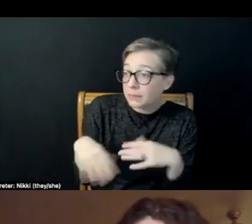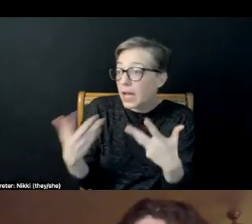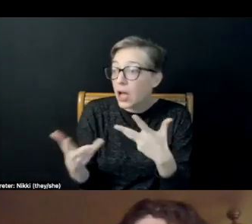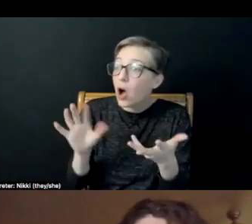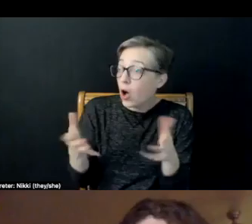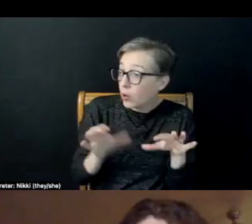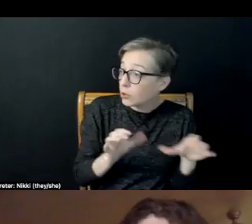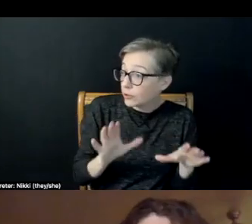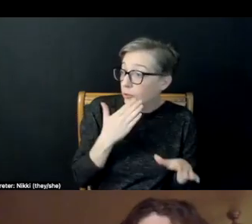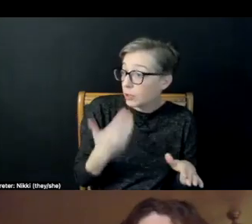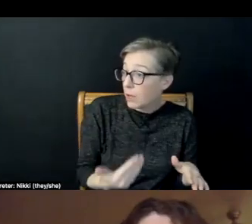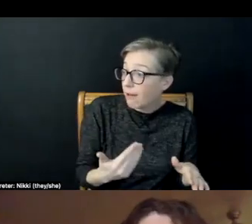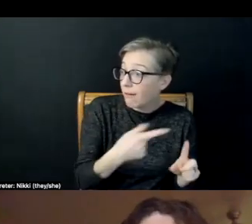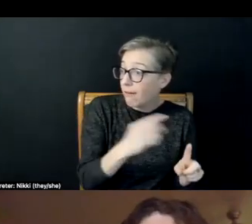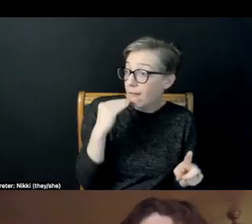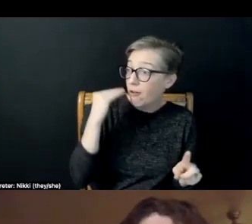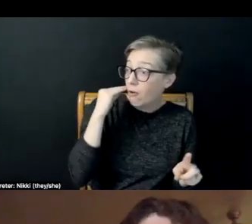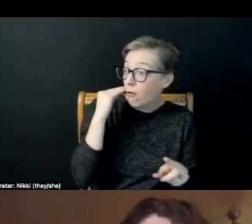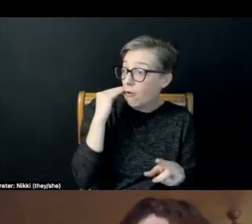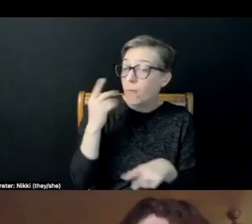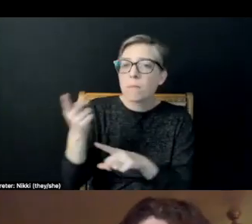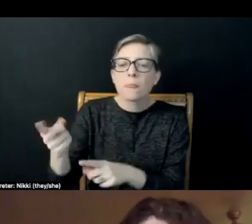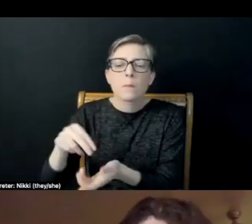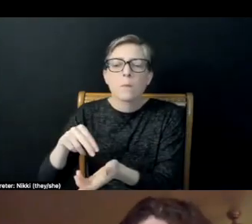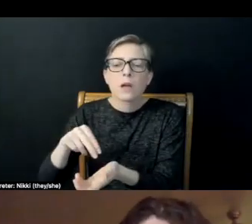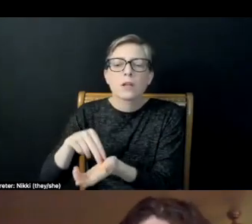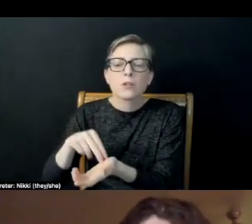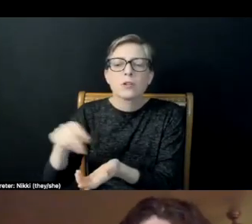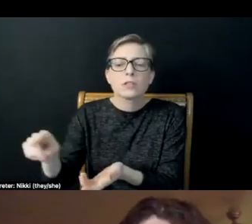I asked her if that meant that some staff thought I wouldn't manage.